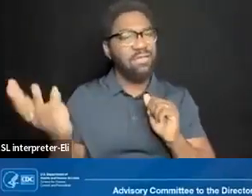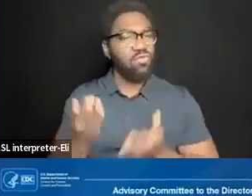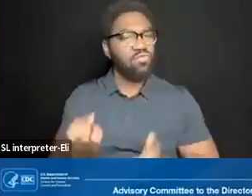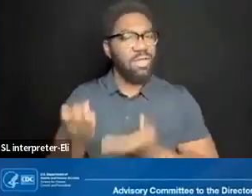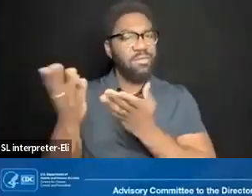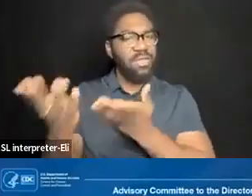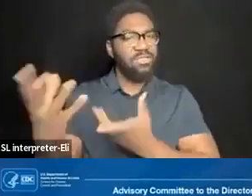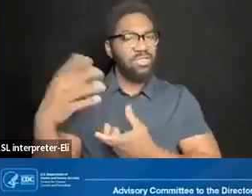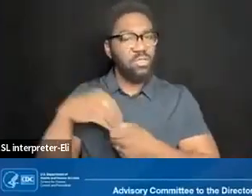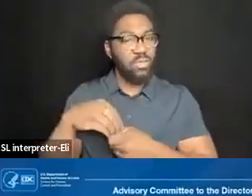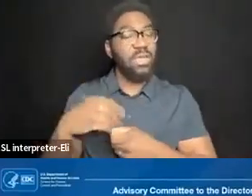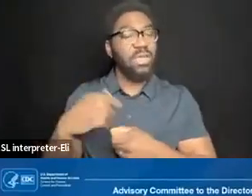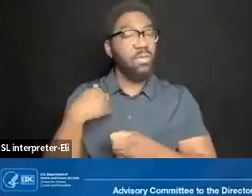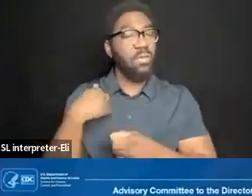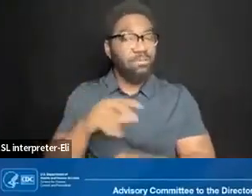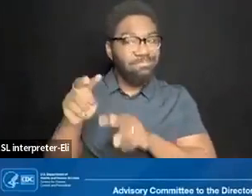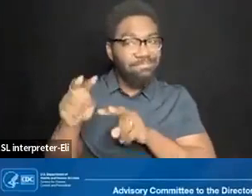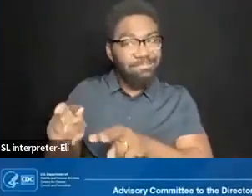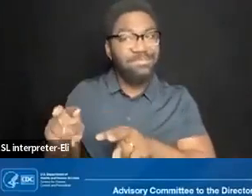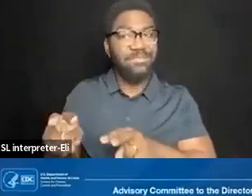and we are looking forward to a vote on those recommendations.